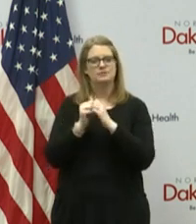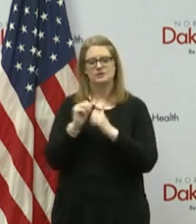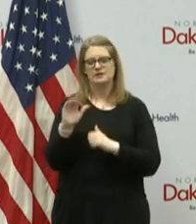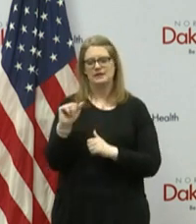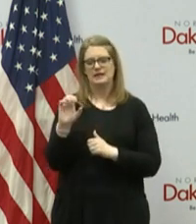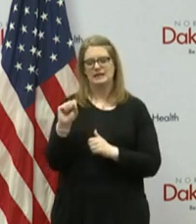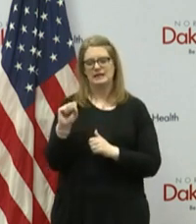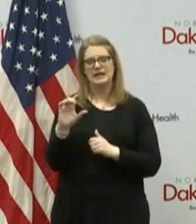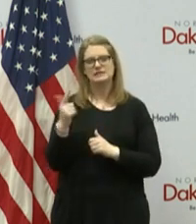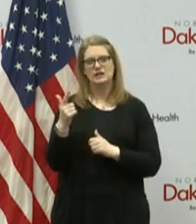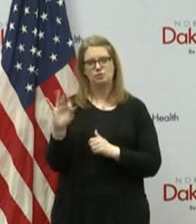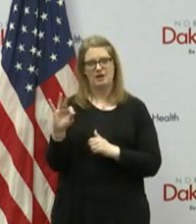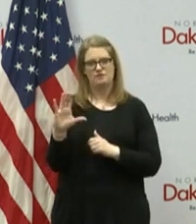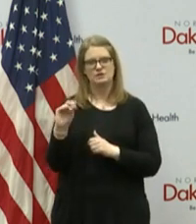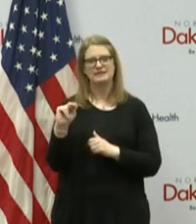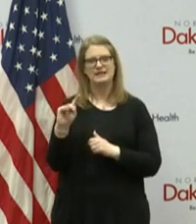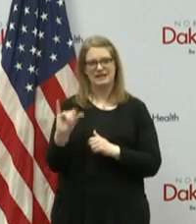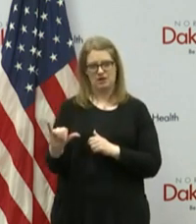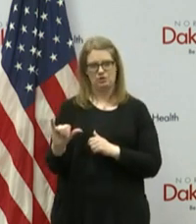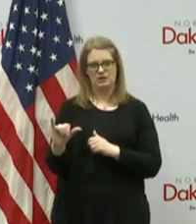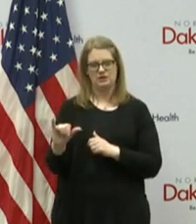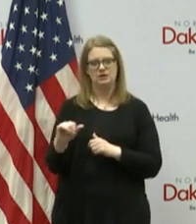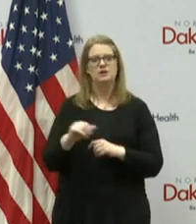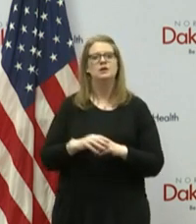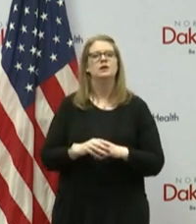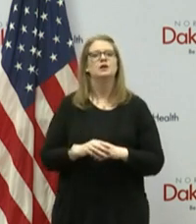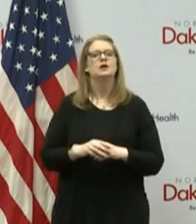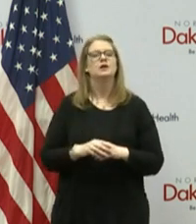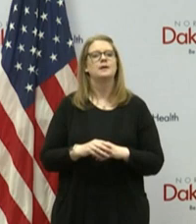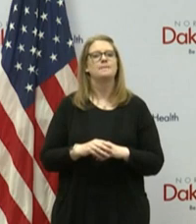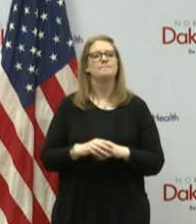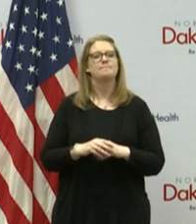AGAIN, AS WE REPORT THESE ON A STATEWIDE BASIS, 36 OUT OF THOSE 42 NEW CASES TODAY CAME